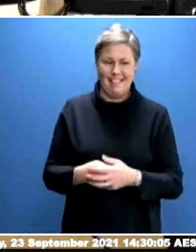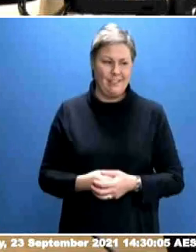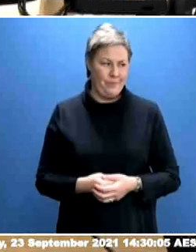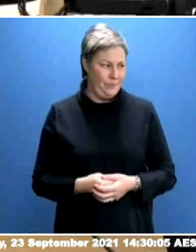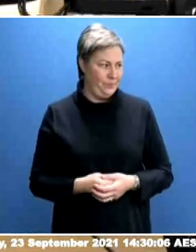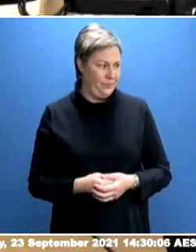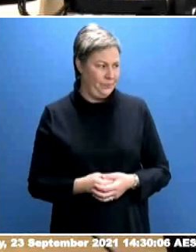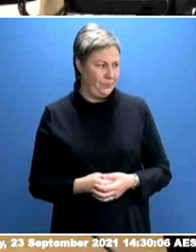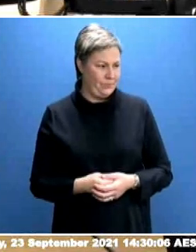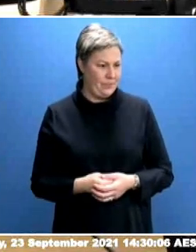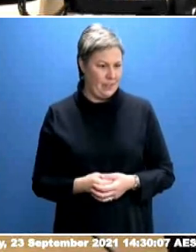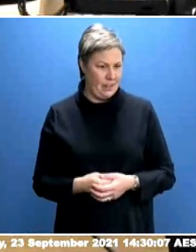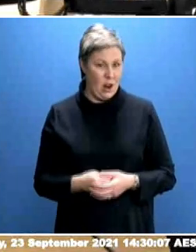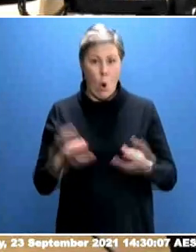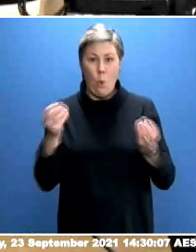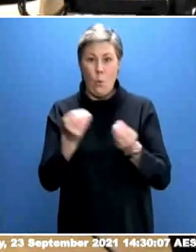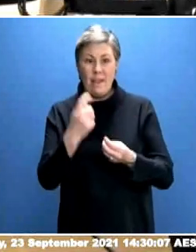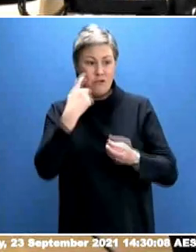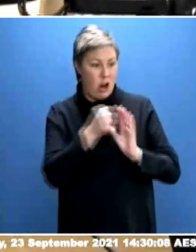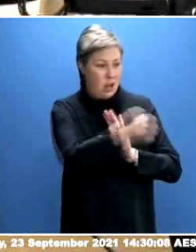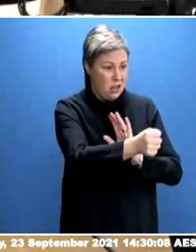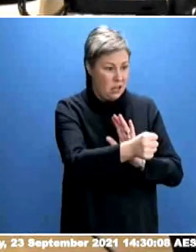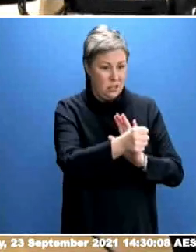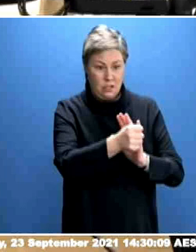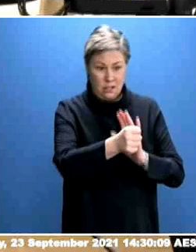other placement types were demonstrated to be unable to meet their needs.